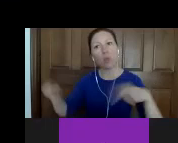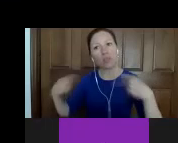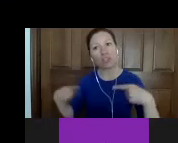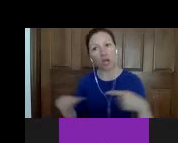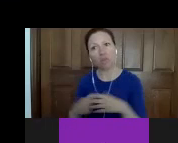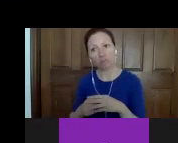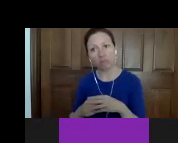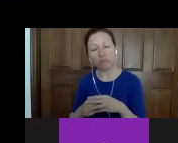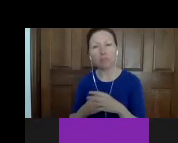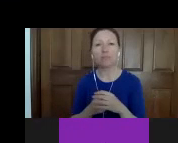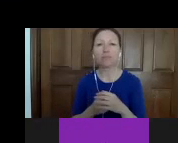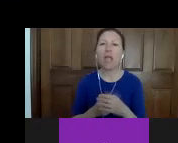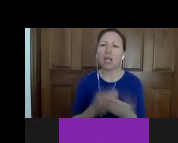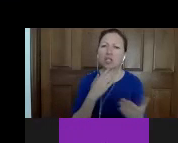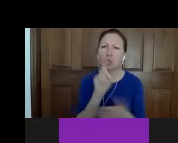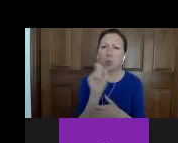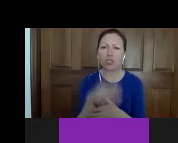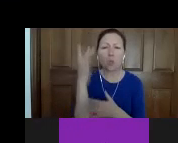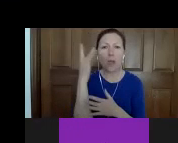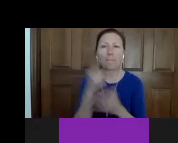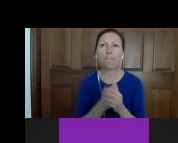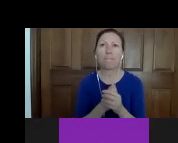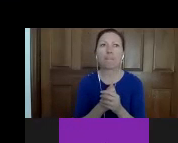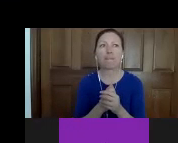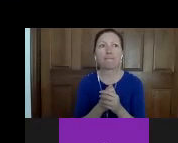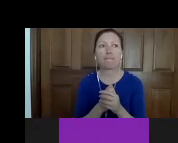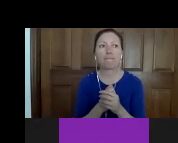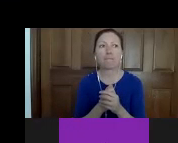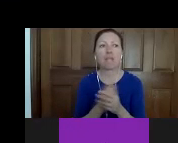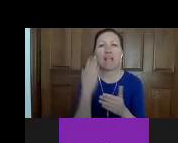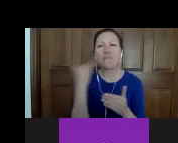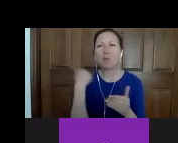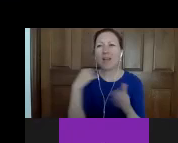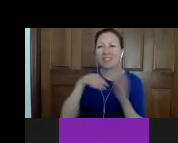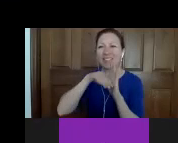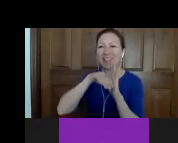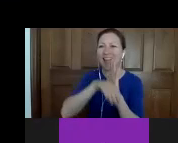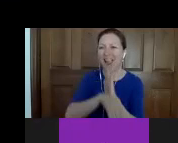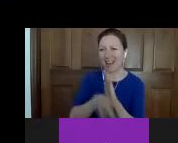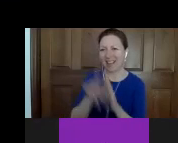to the idea of the declining disabilities, thank you so much for asking it. So accommodations